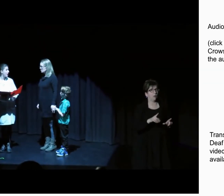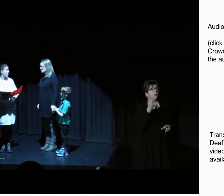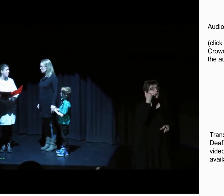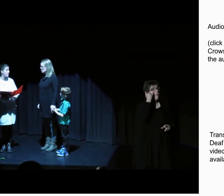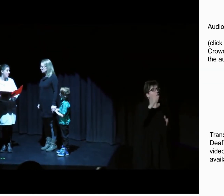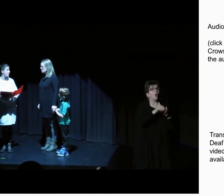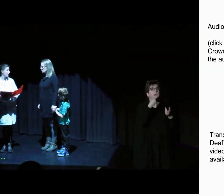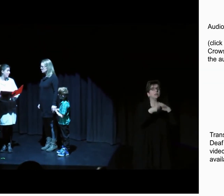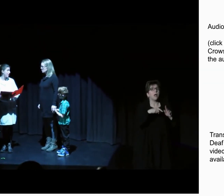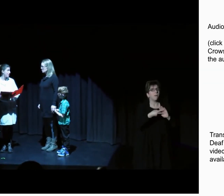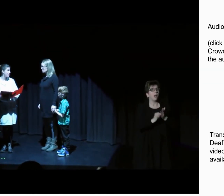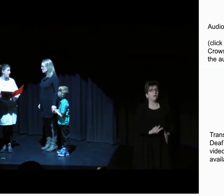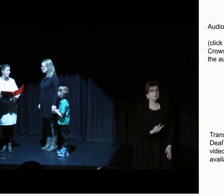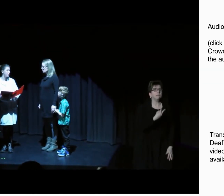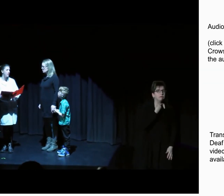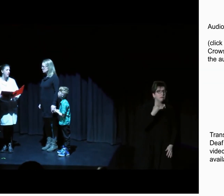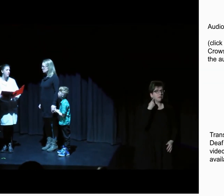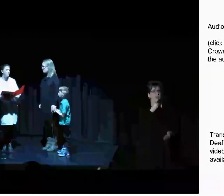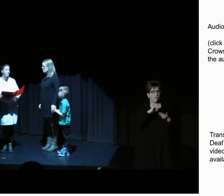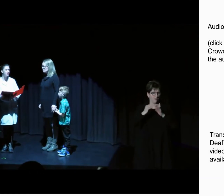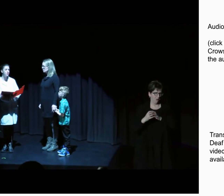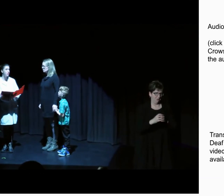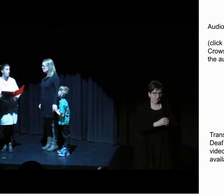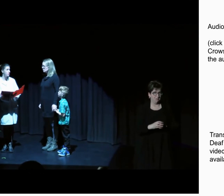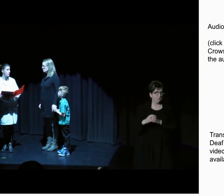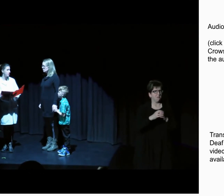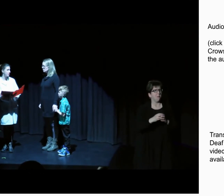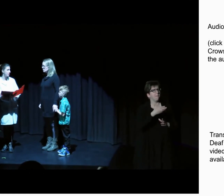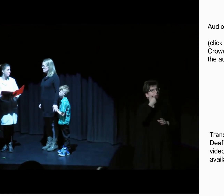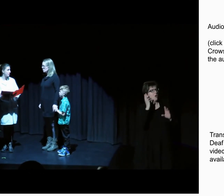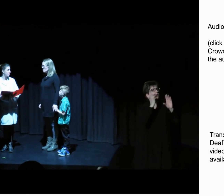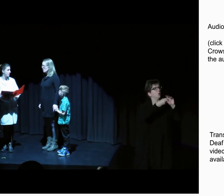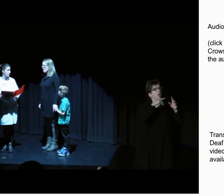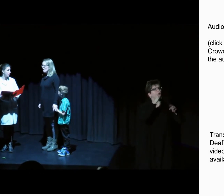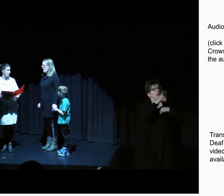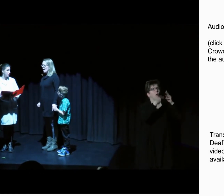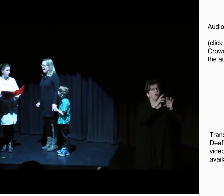The audiologist is emphatic, "I've been telling you for seven years if he learns to sign